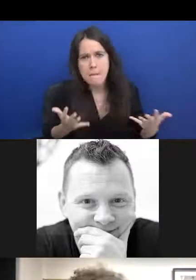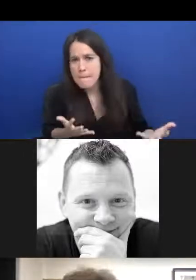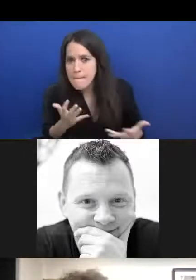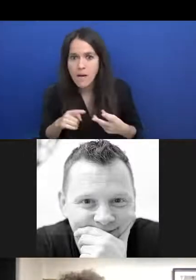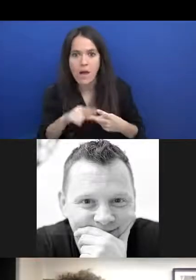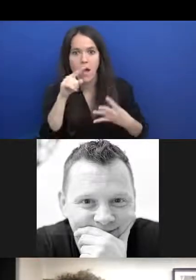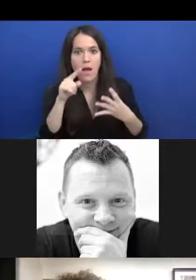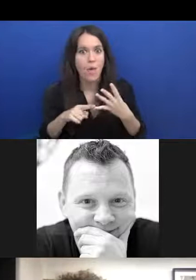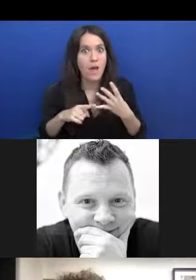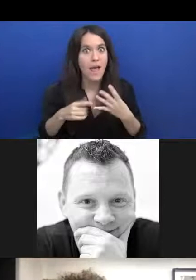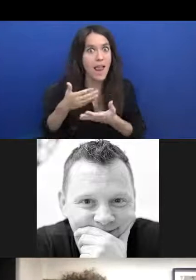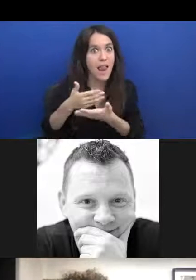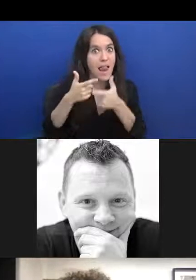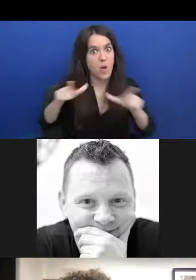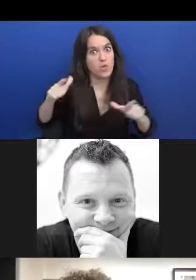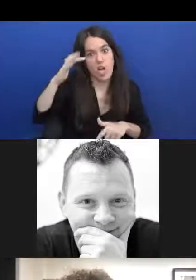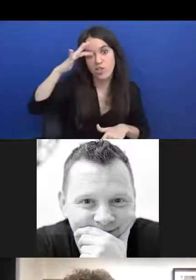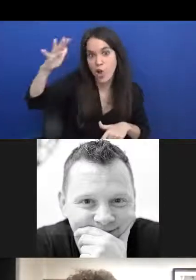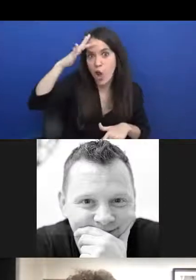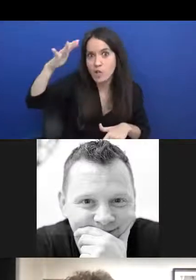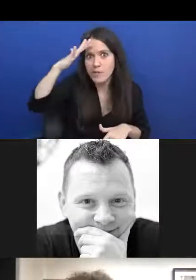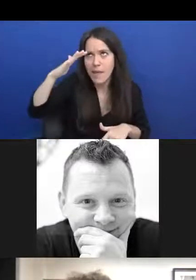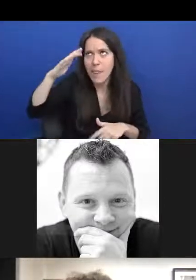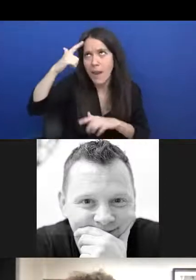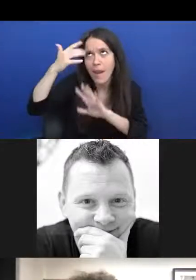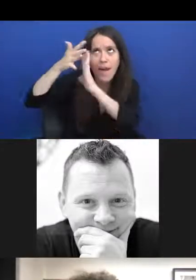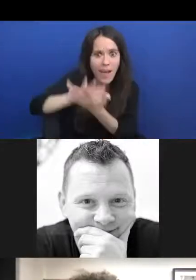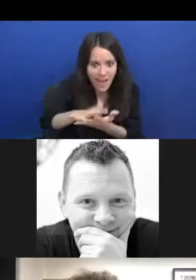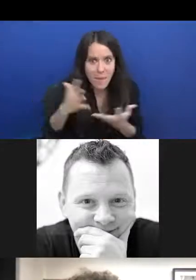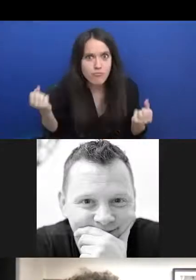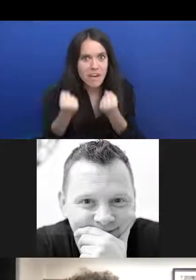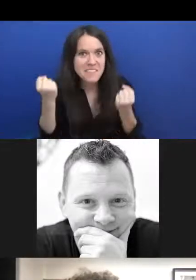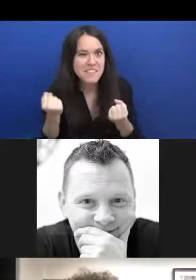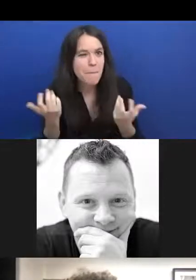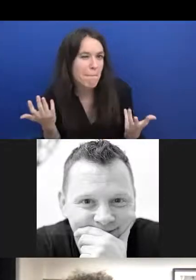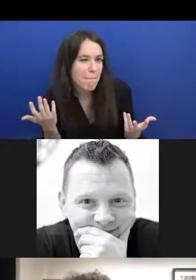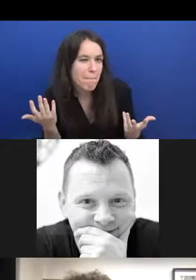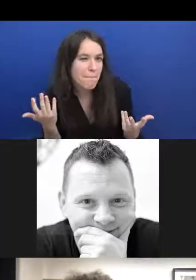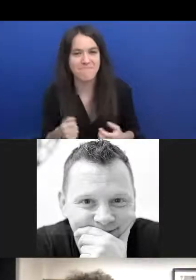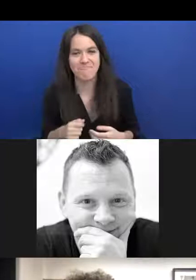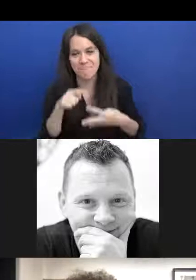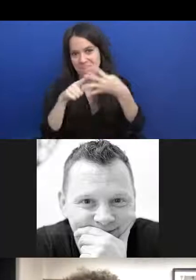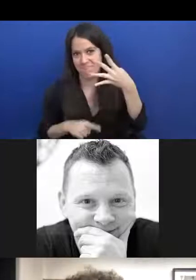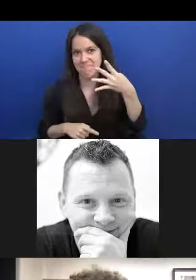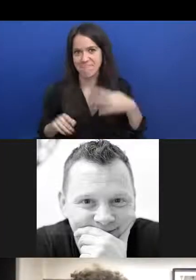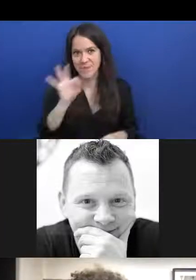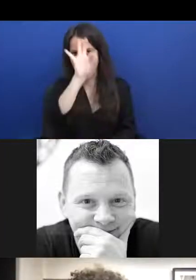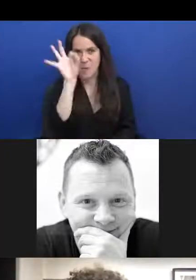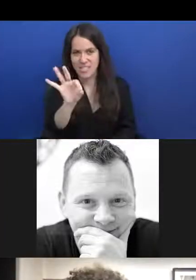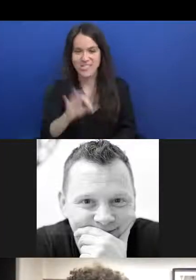something which is always a difficult question to answer I think so I started reading and